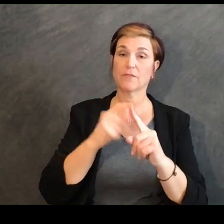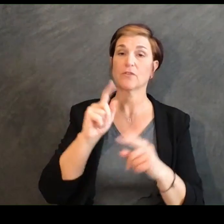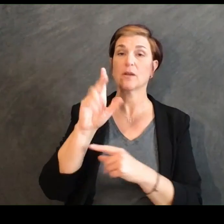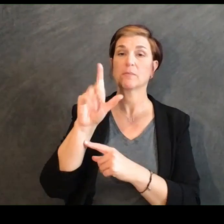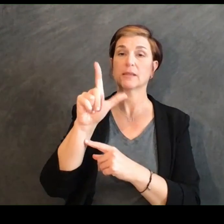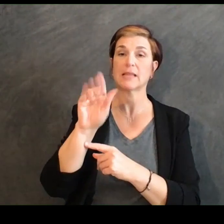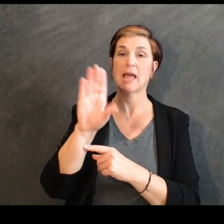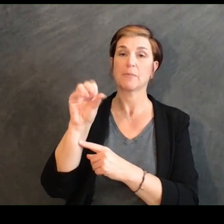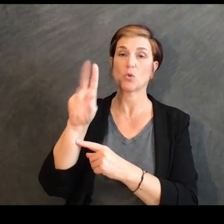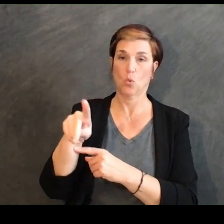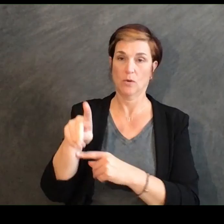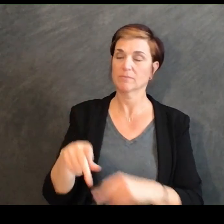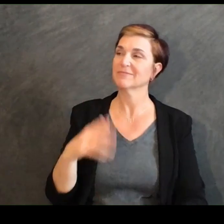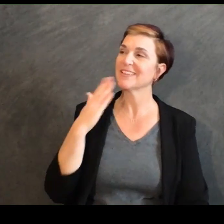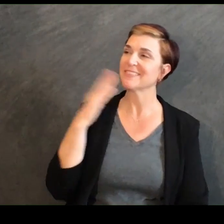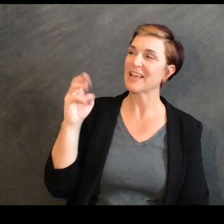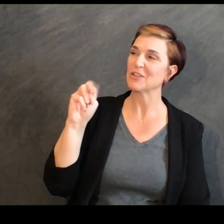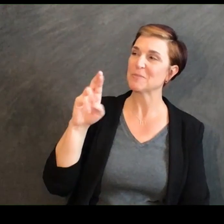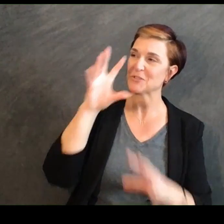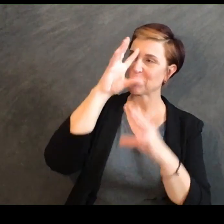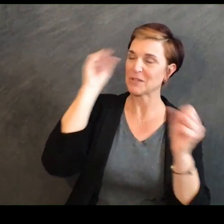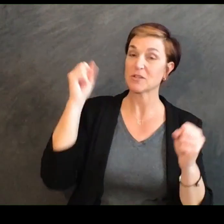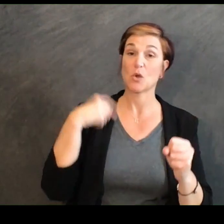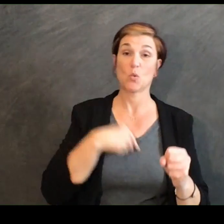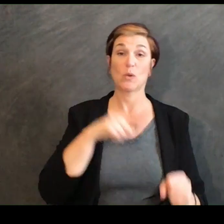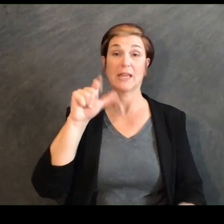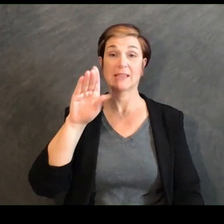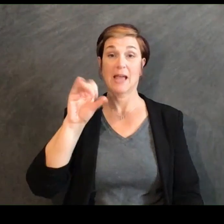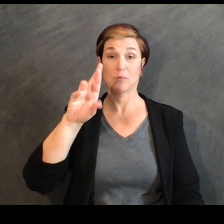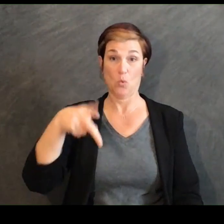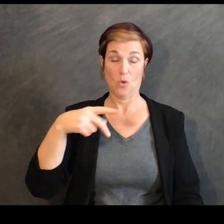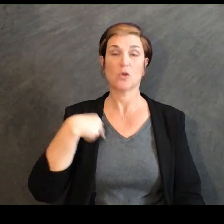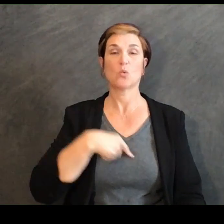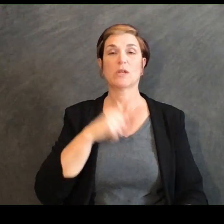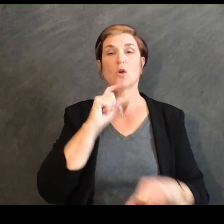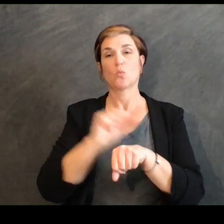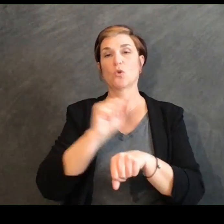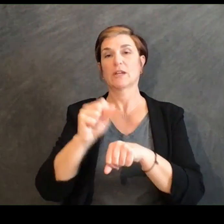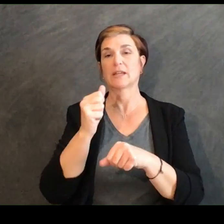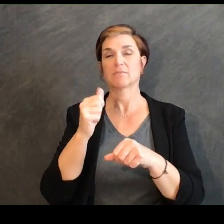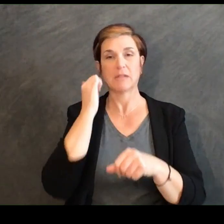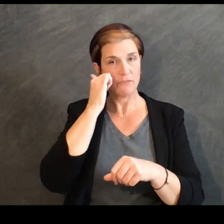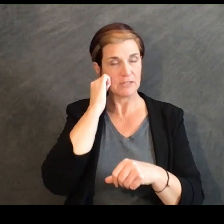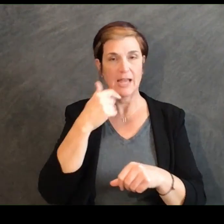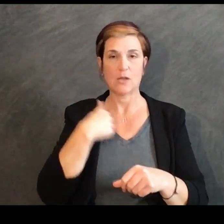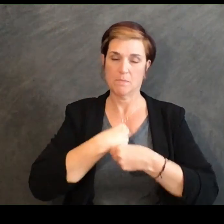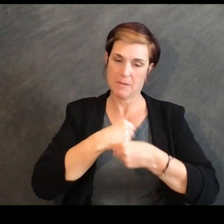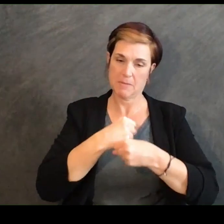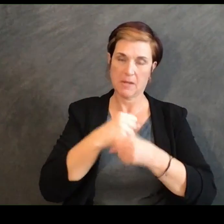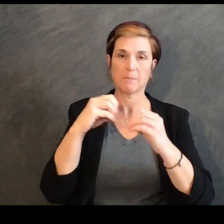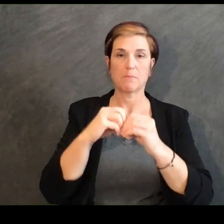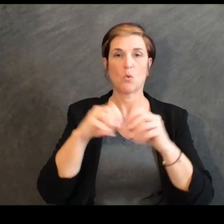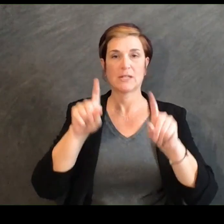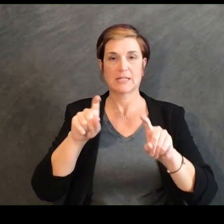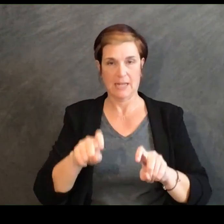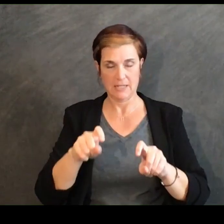and LabCorp we're working every second of every day to increase the number of tests that we can run we're working with academic medical centers with our